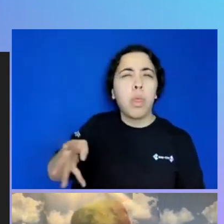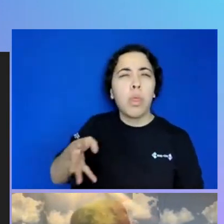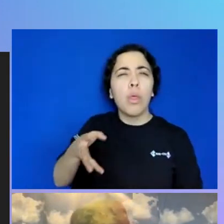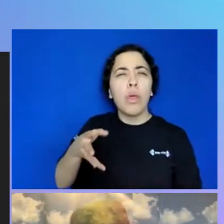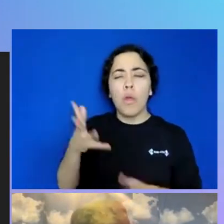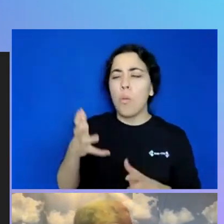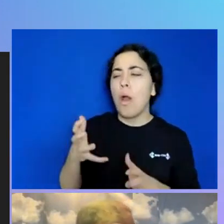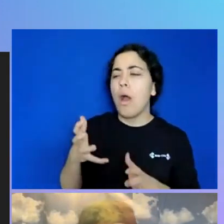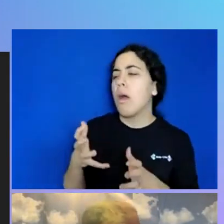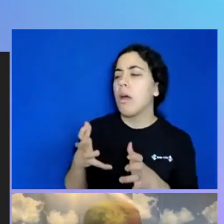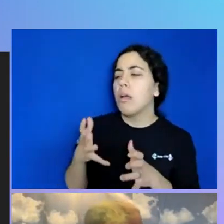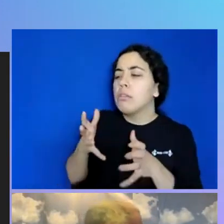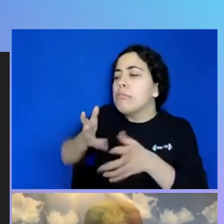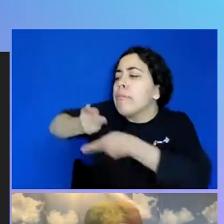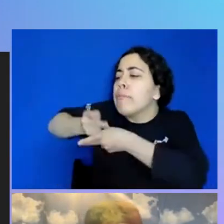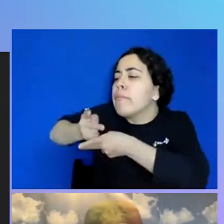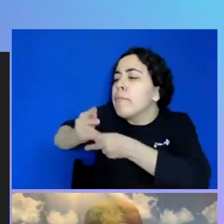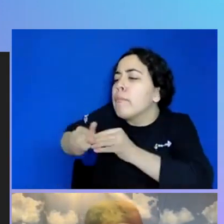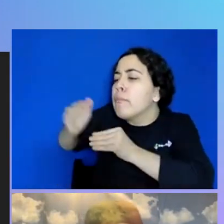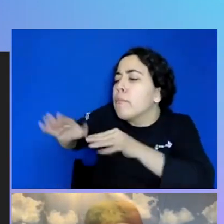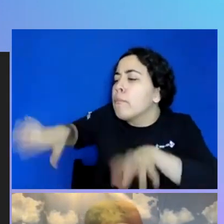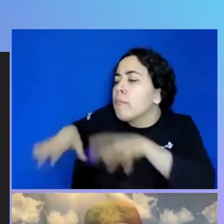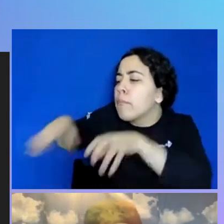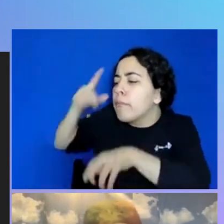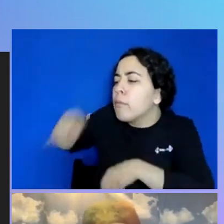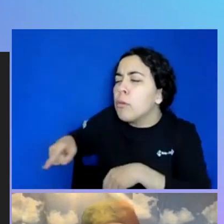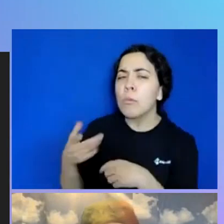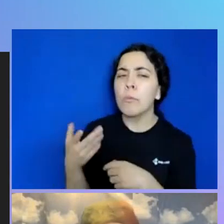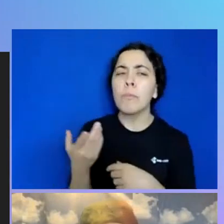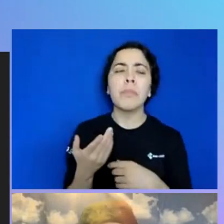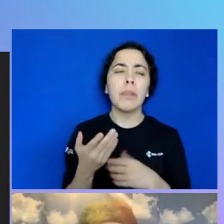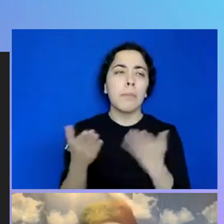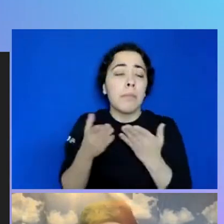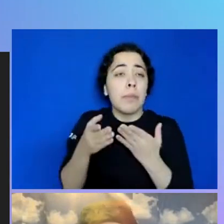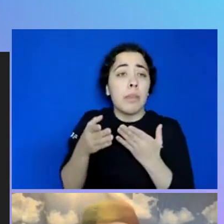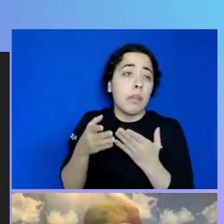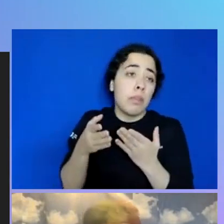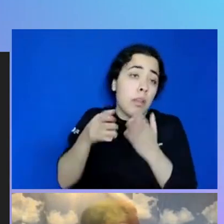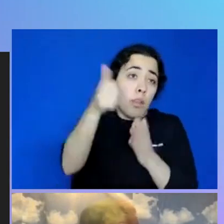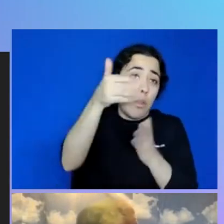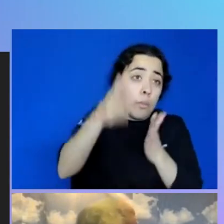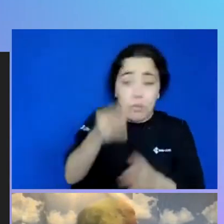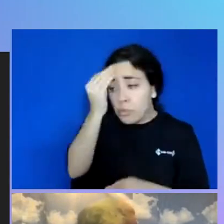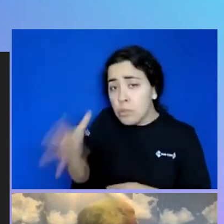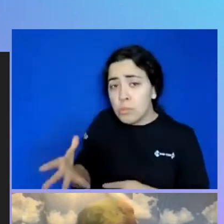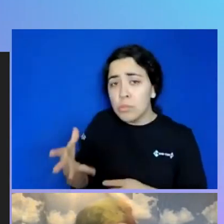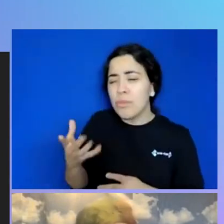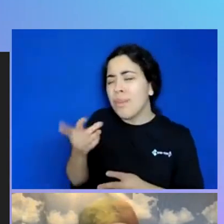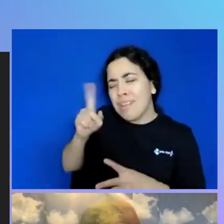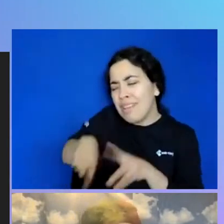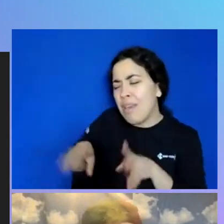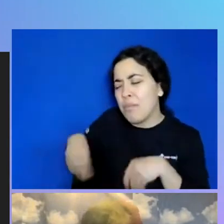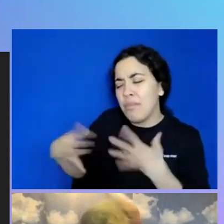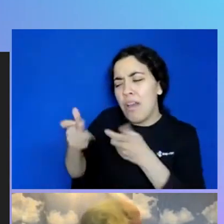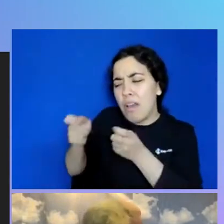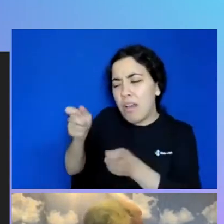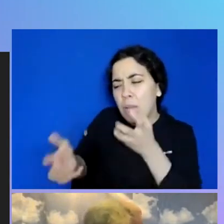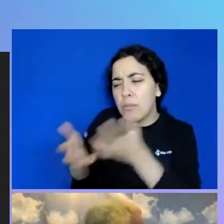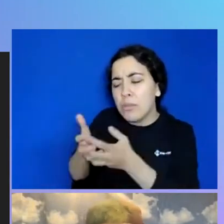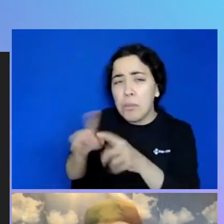treatment. They may be told that that, uh, they aren't able to give those accommodations even